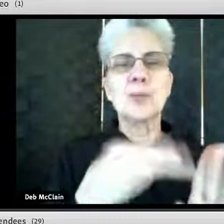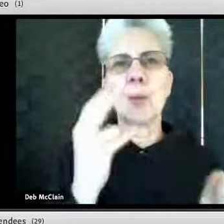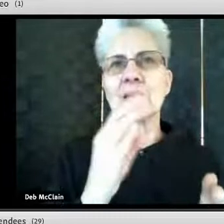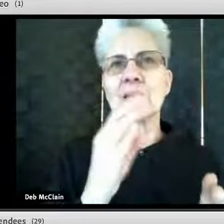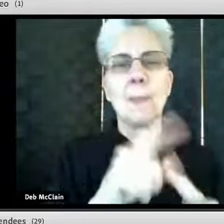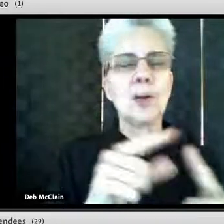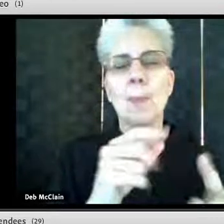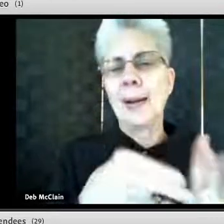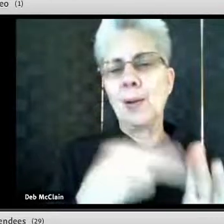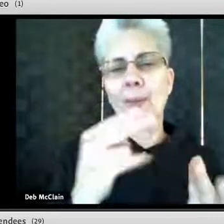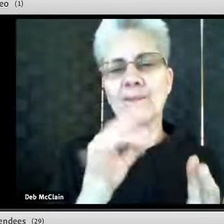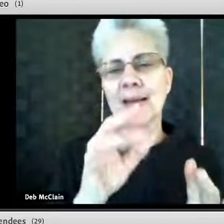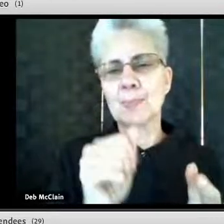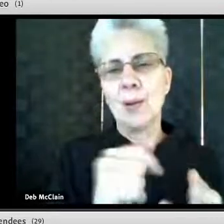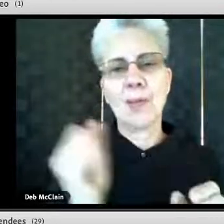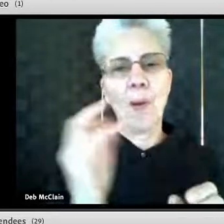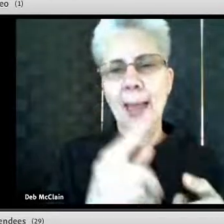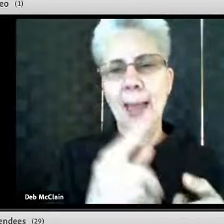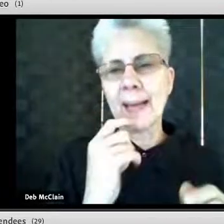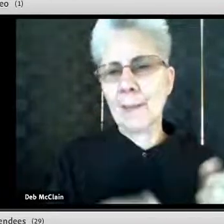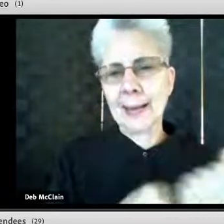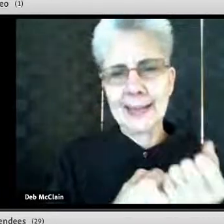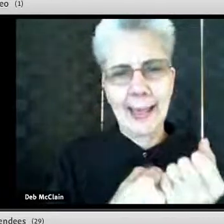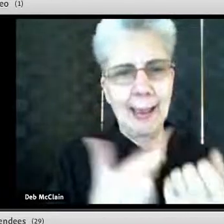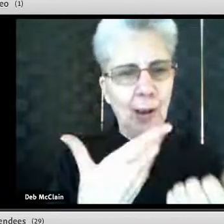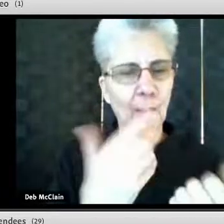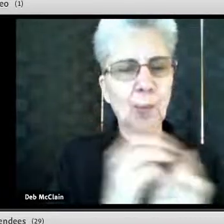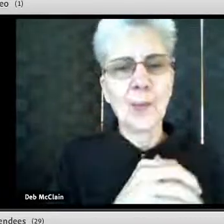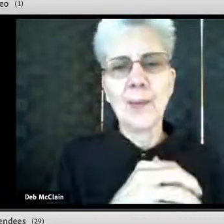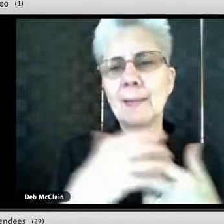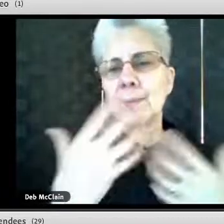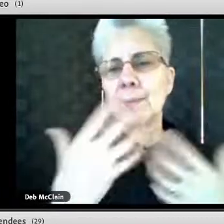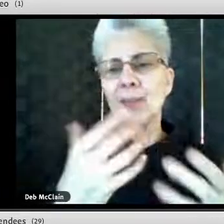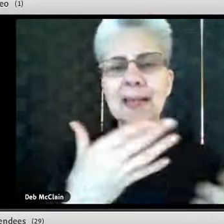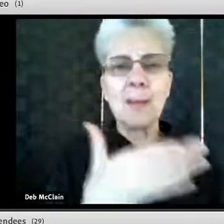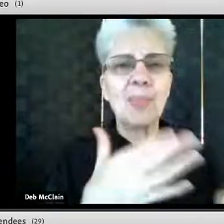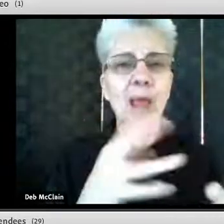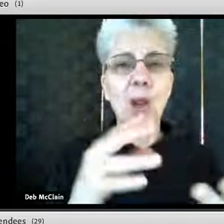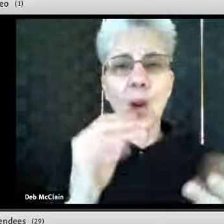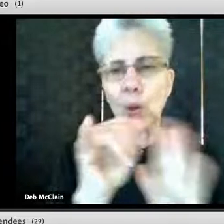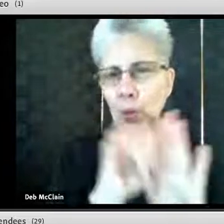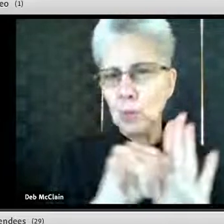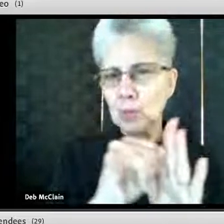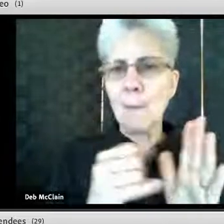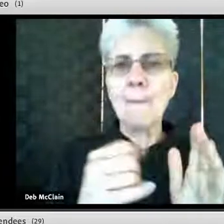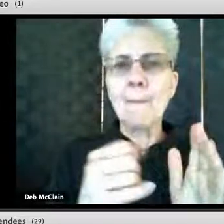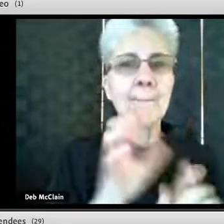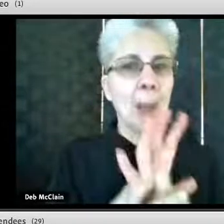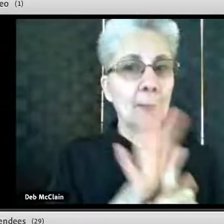but nobody quit Facebook. They're all back. Everybody is there. It's up there. YouTube, more popular than Facebook.